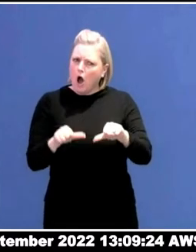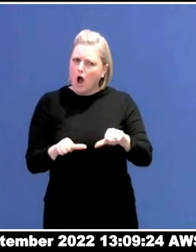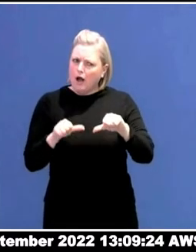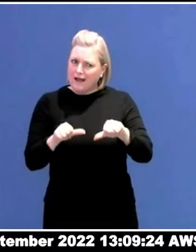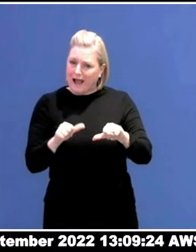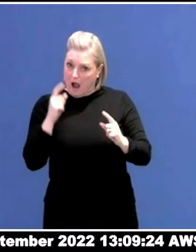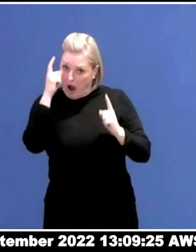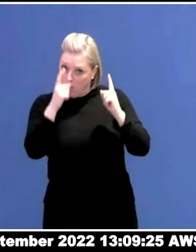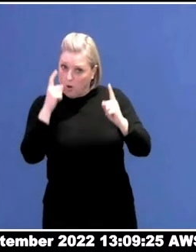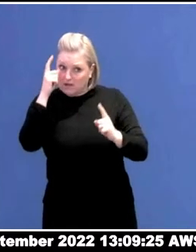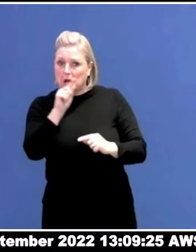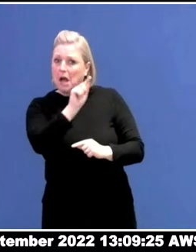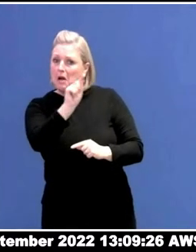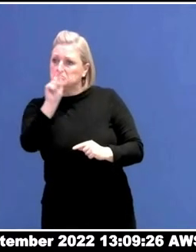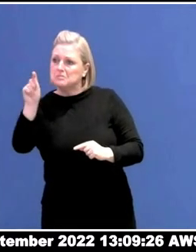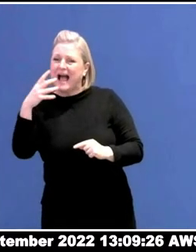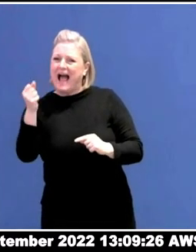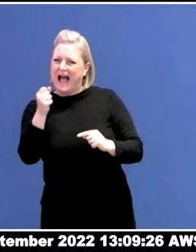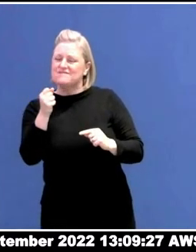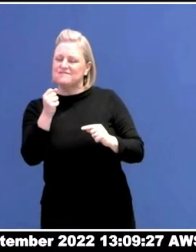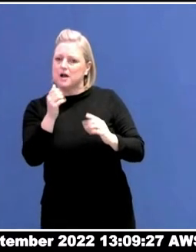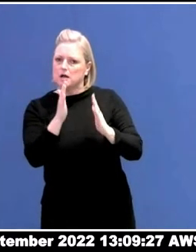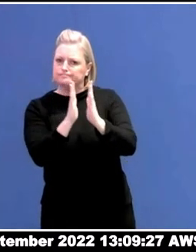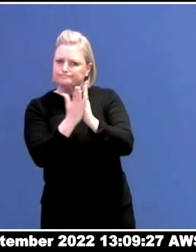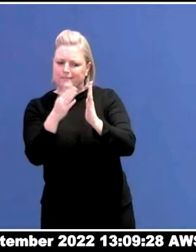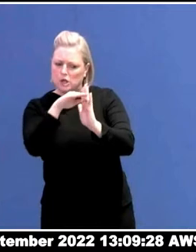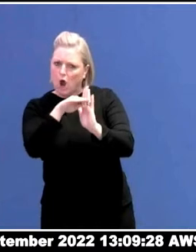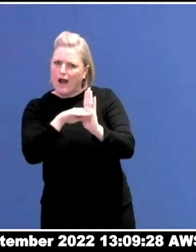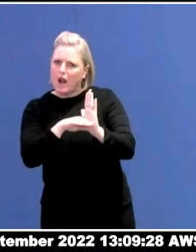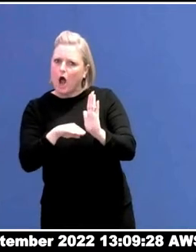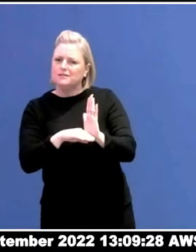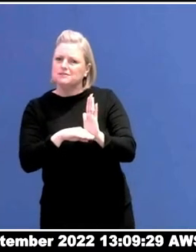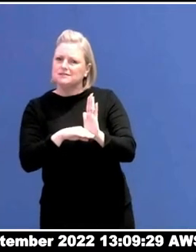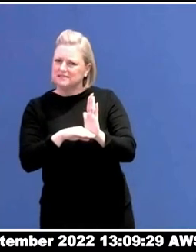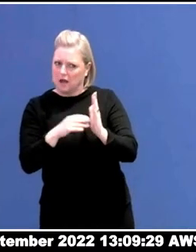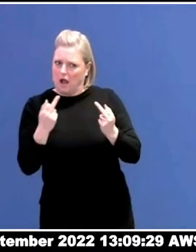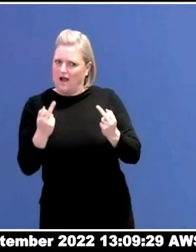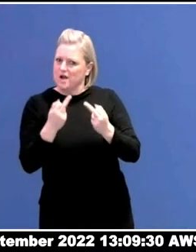such an approach? MS SHARMA: To my knowledge, there isn't an internationally